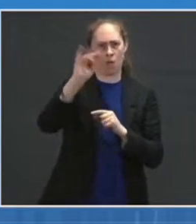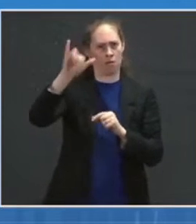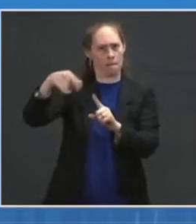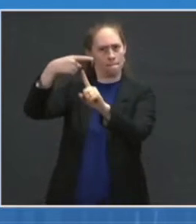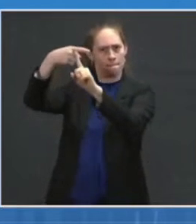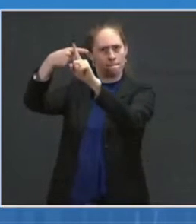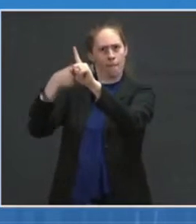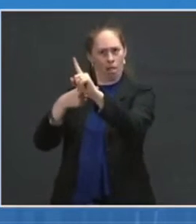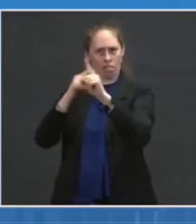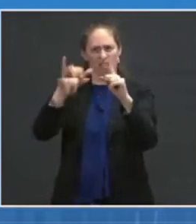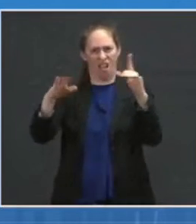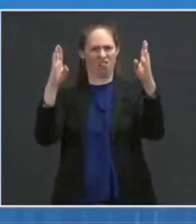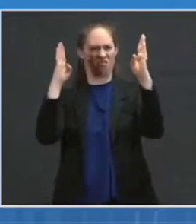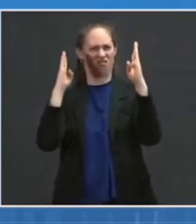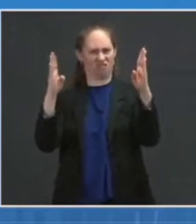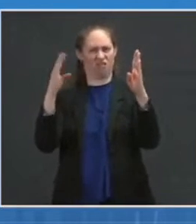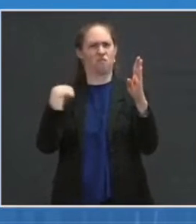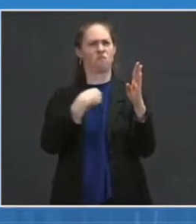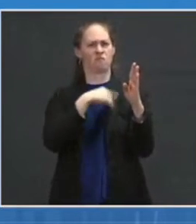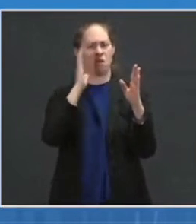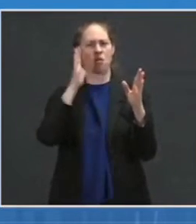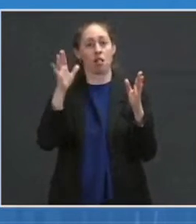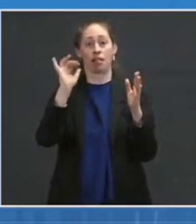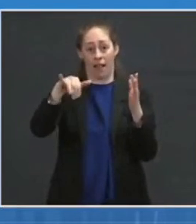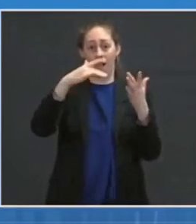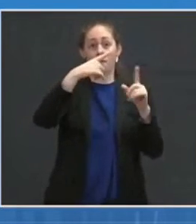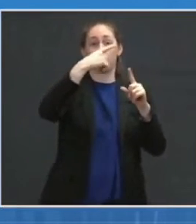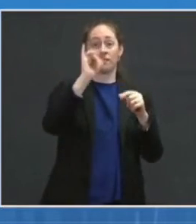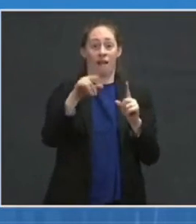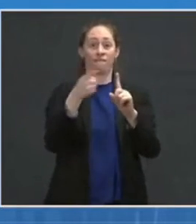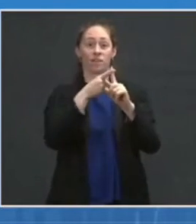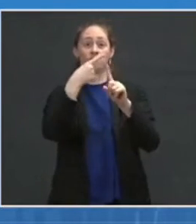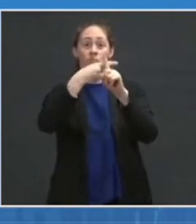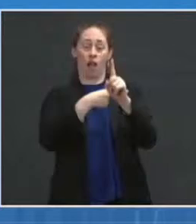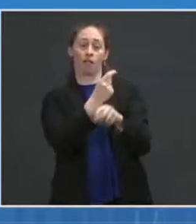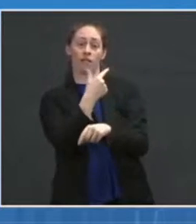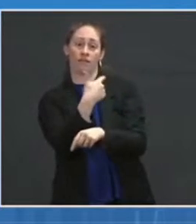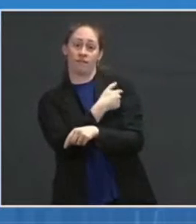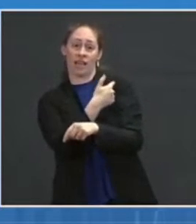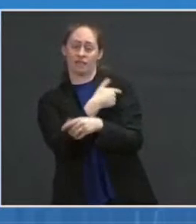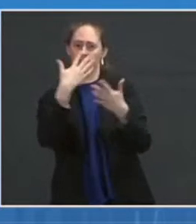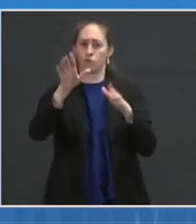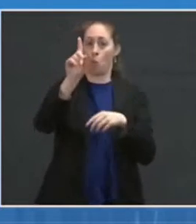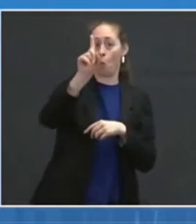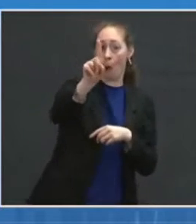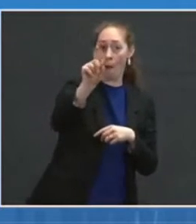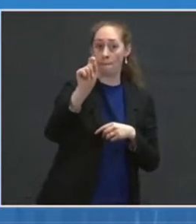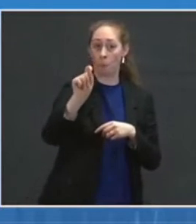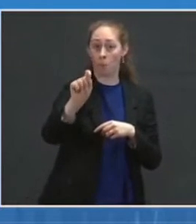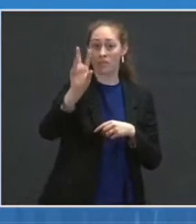DECEMBER 14 THROUGH JANUARY DECEMBER 14 THROUGH JANUARY 14, DURING THE FIRST MONTH OF